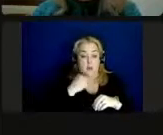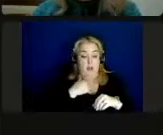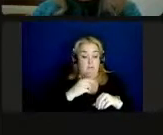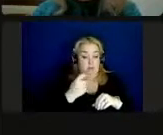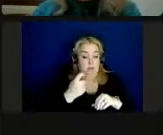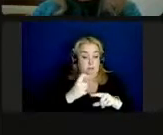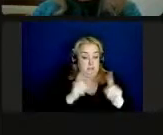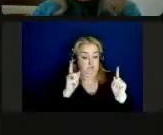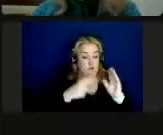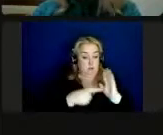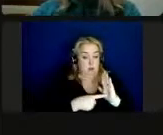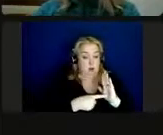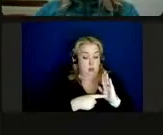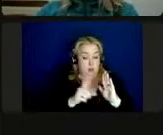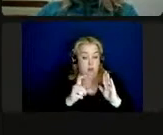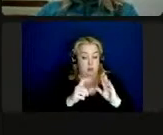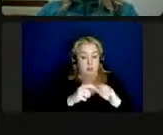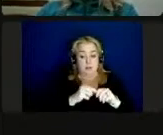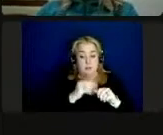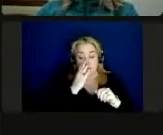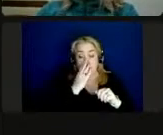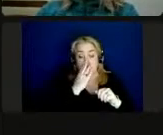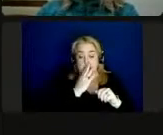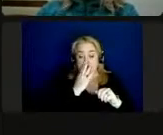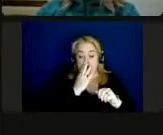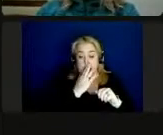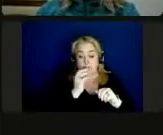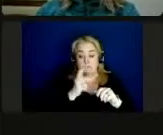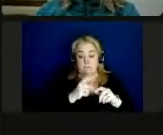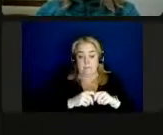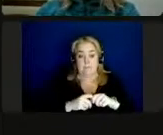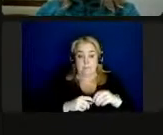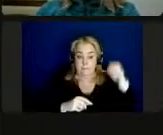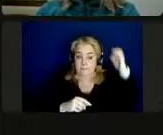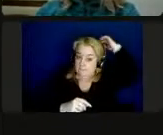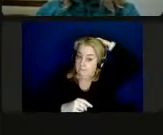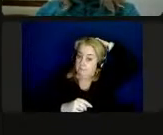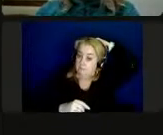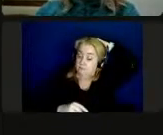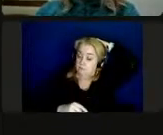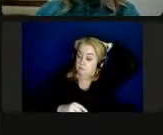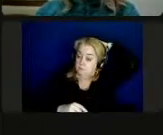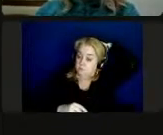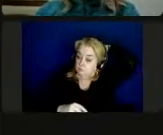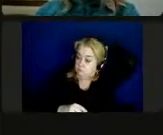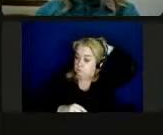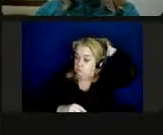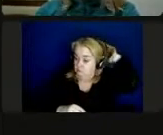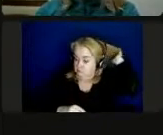I BELIEVE THERE'S A BASEMENT IN